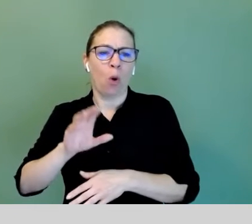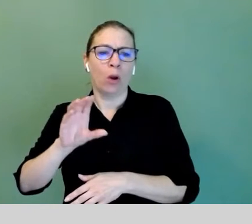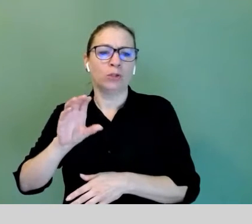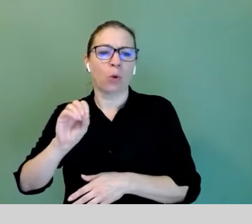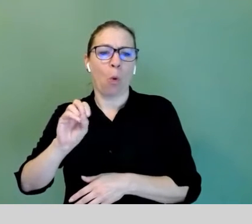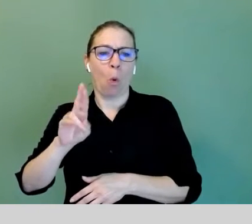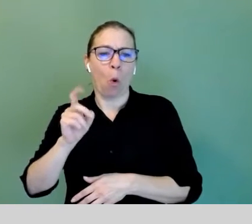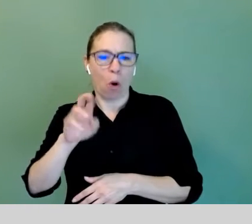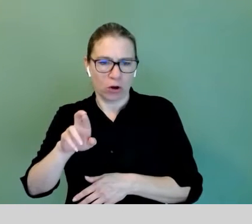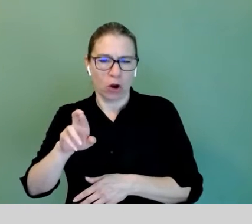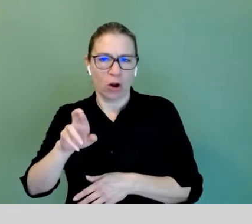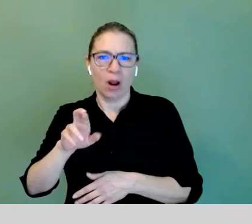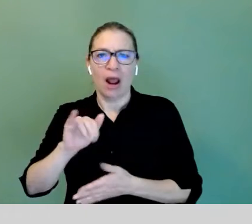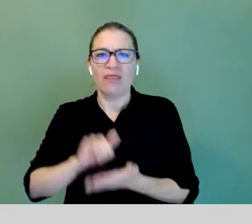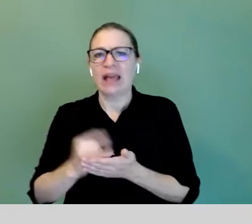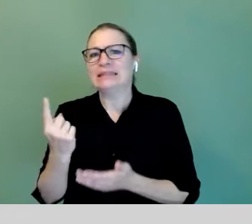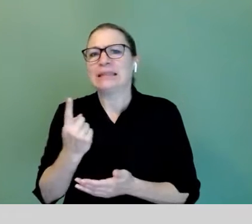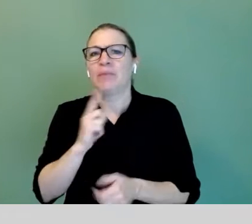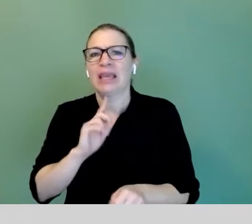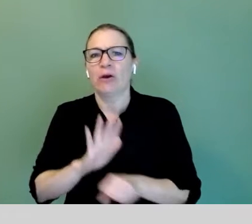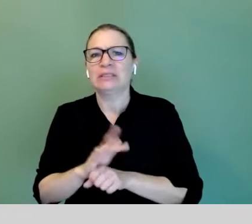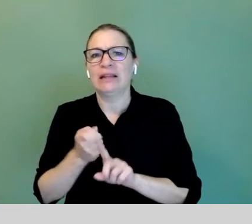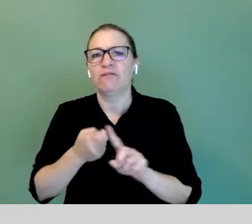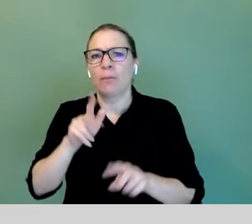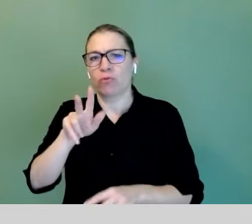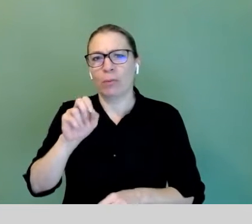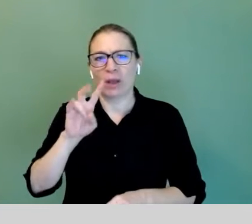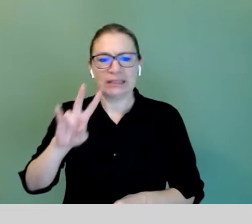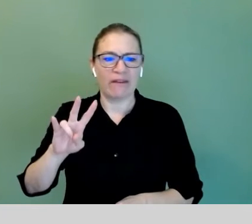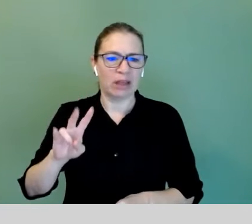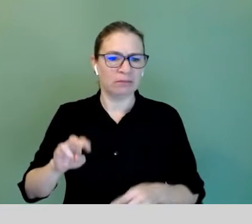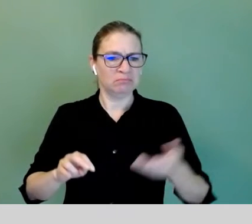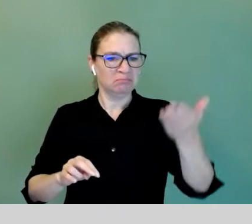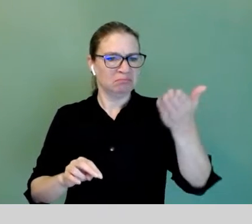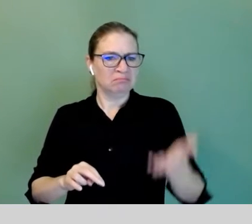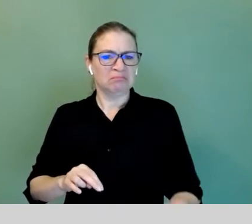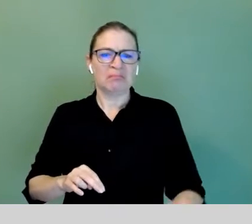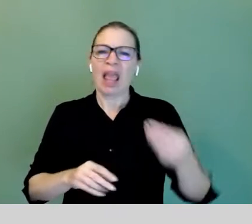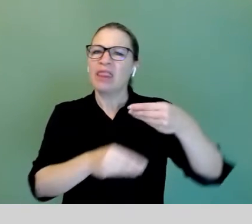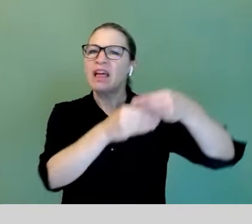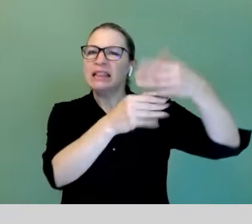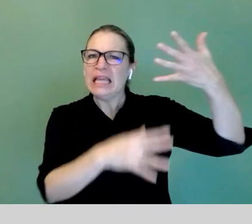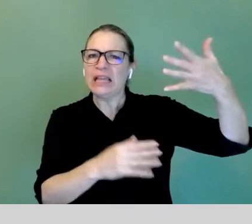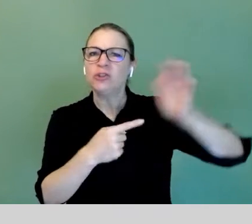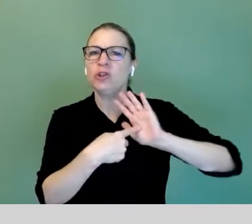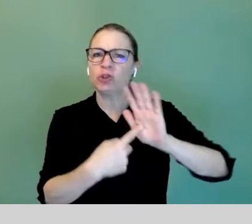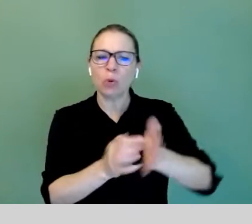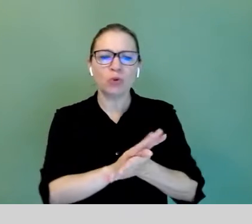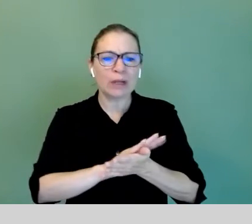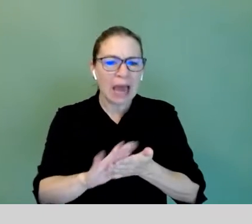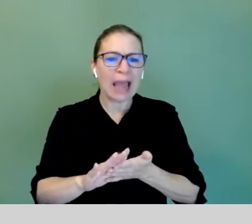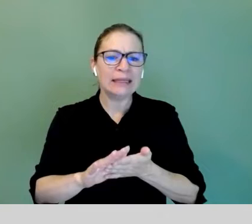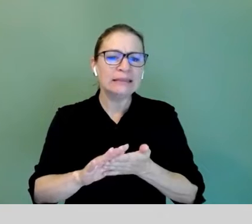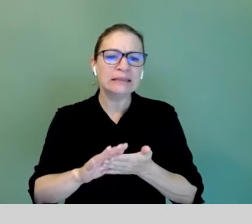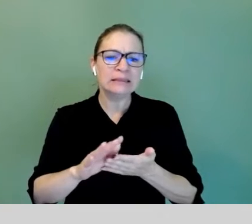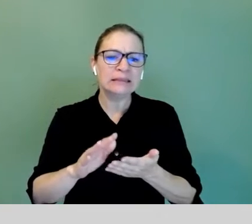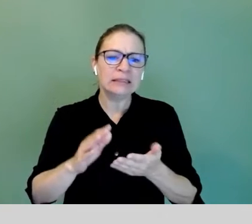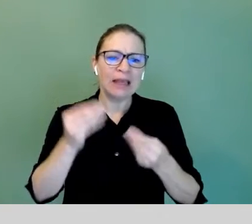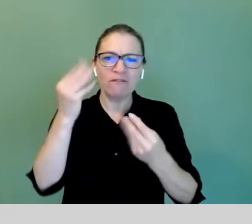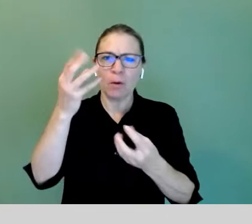that is guaranteed from Python 3.7. Look at this nice overview from Jürgen Gmach,